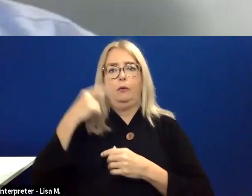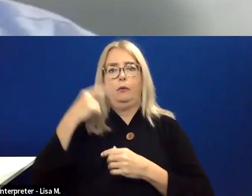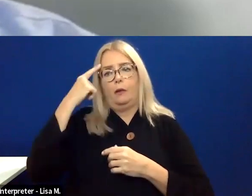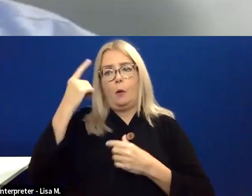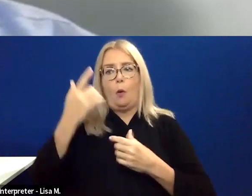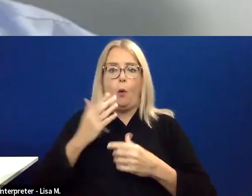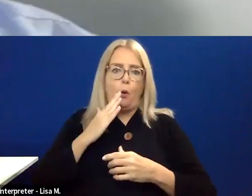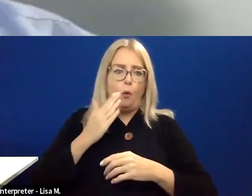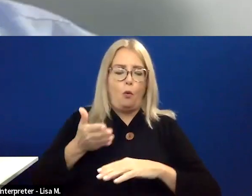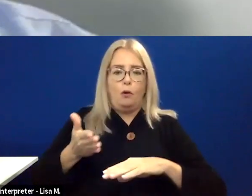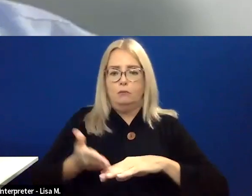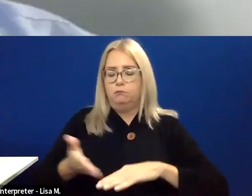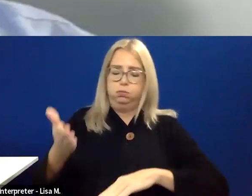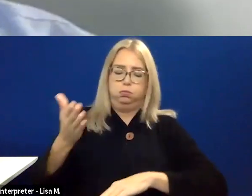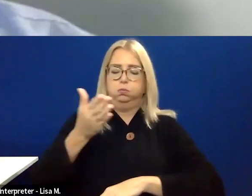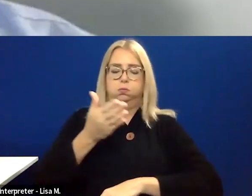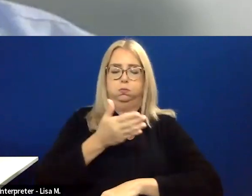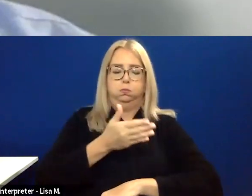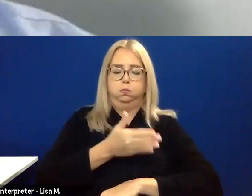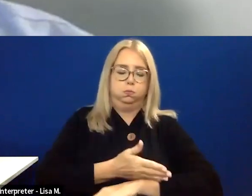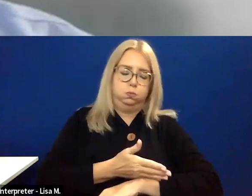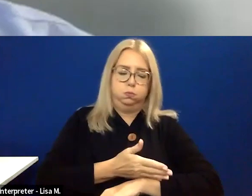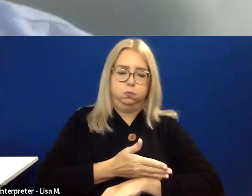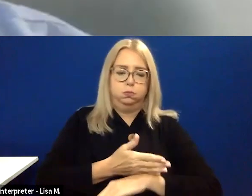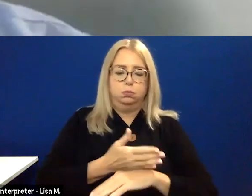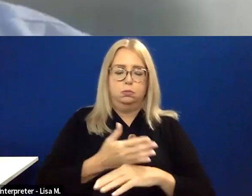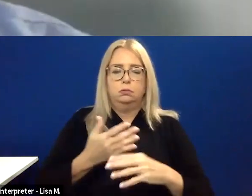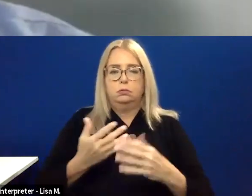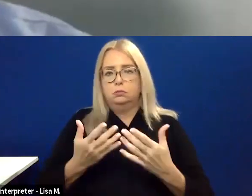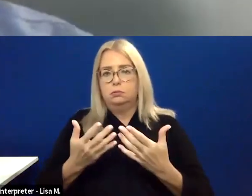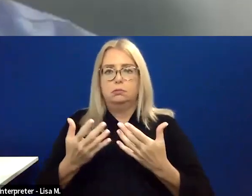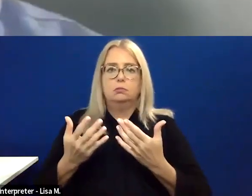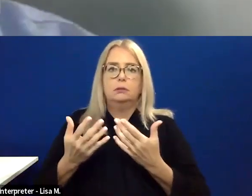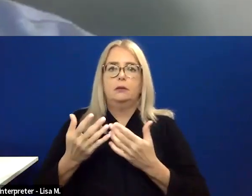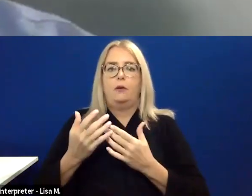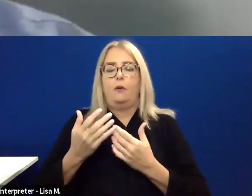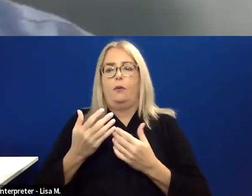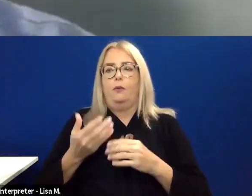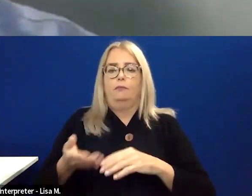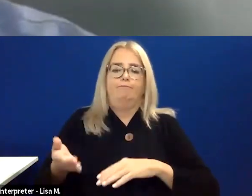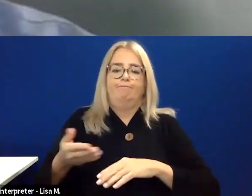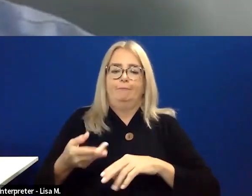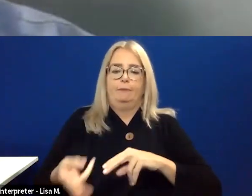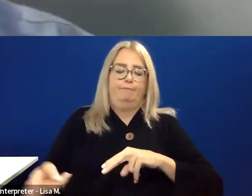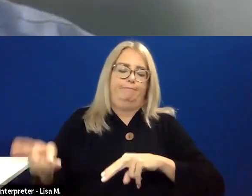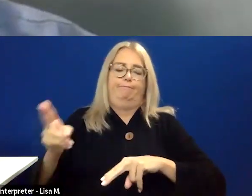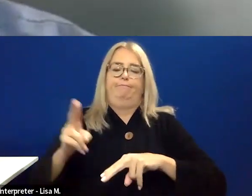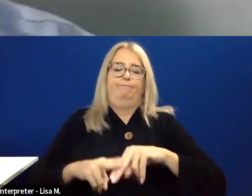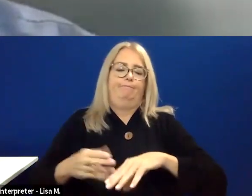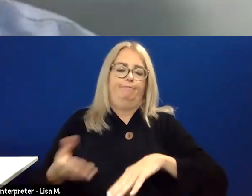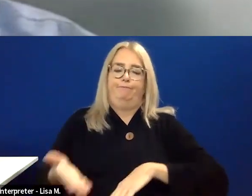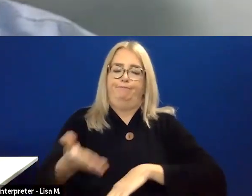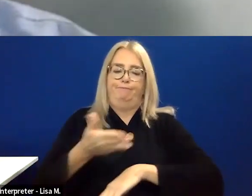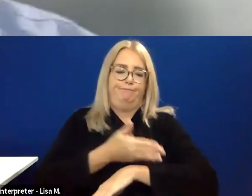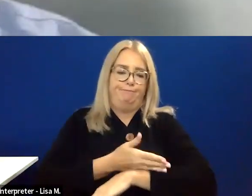and gains that might be instructionally relevant that could be put into place quickly all right uh